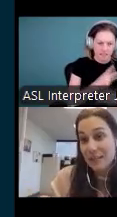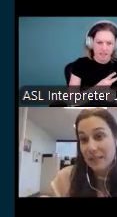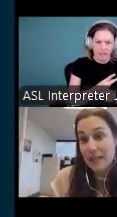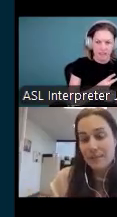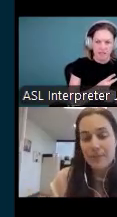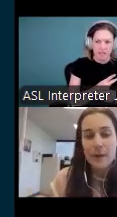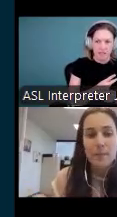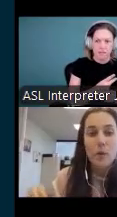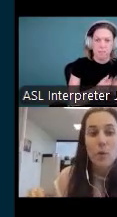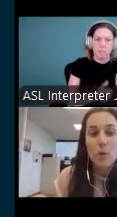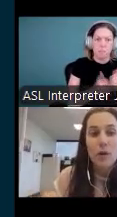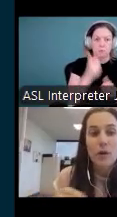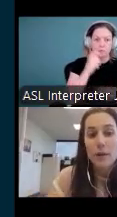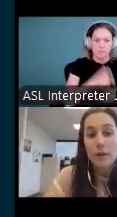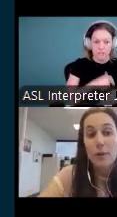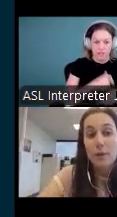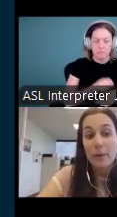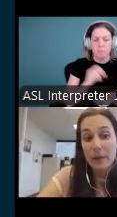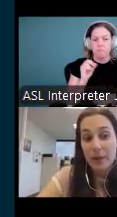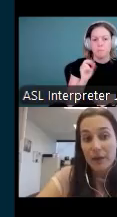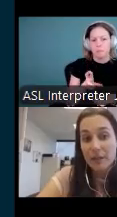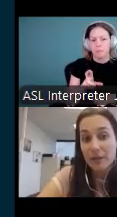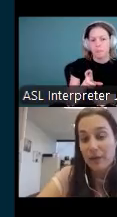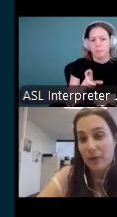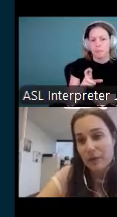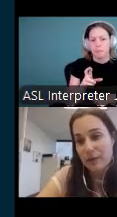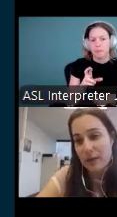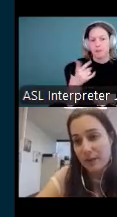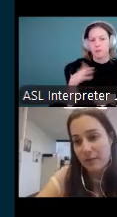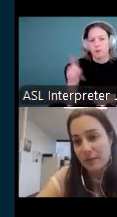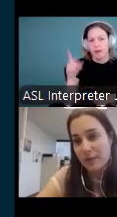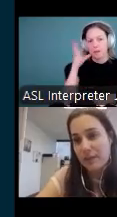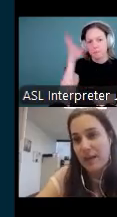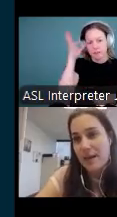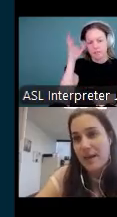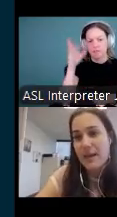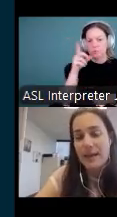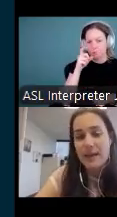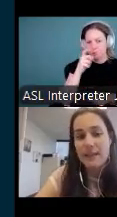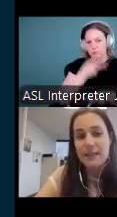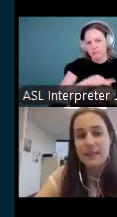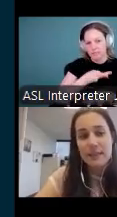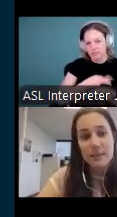the time, or their grandparents are their caregivers, and some